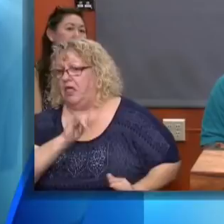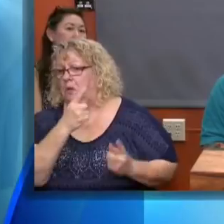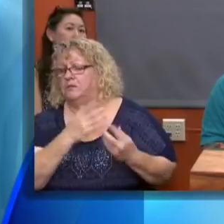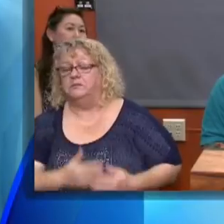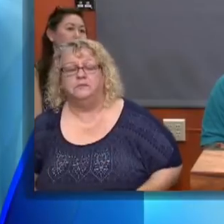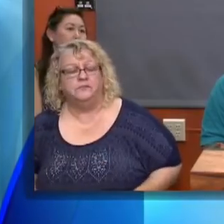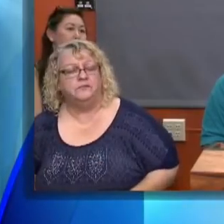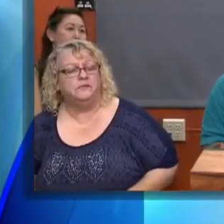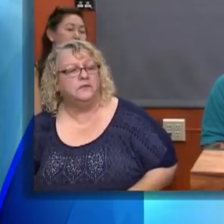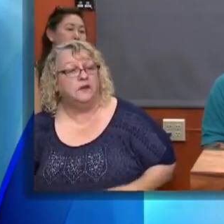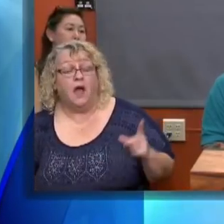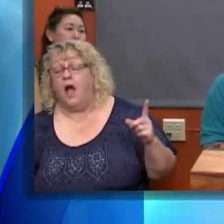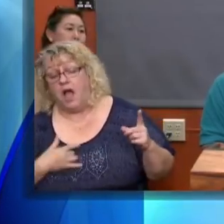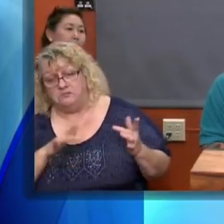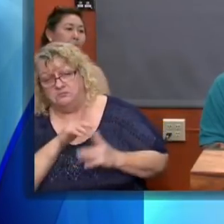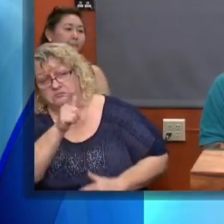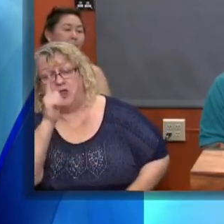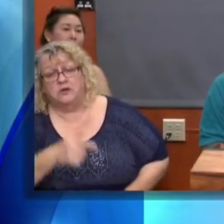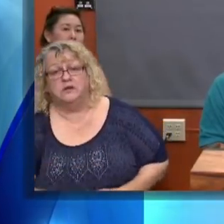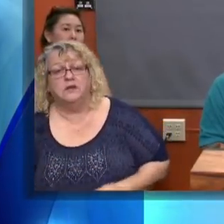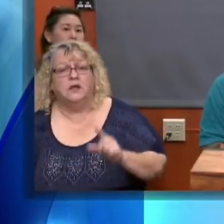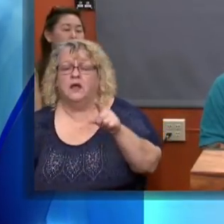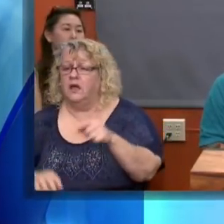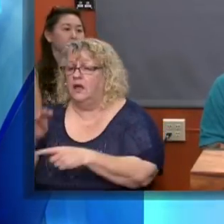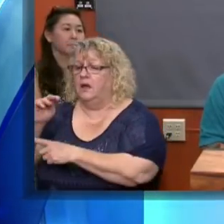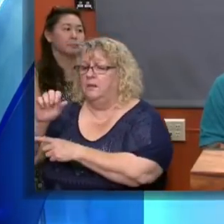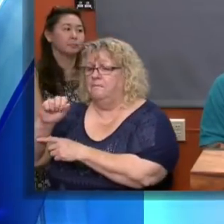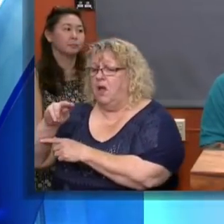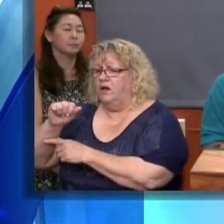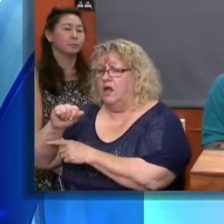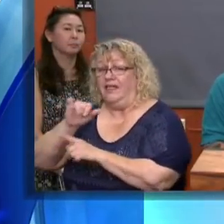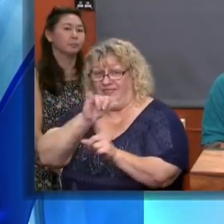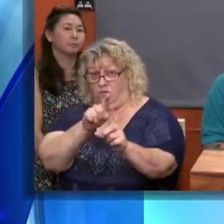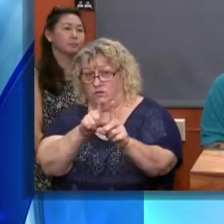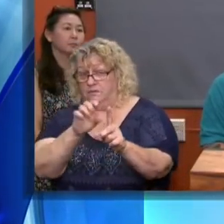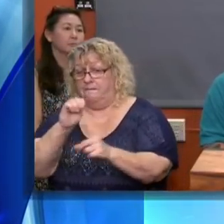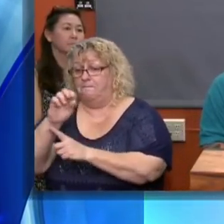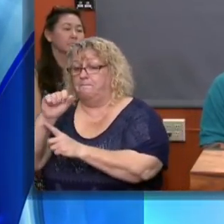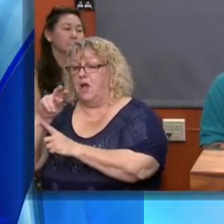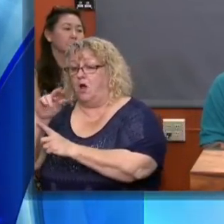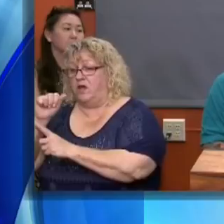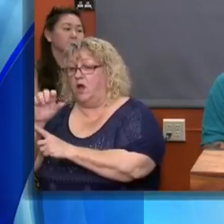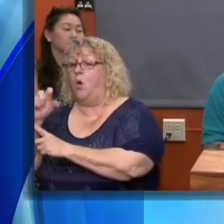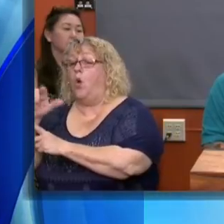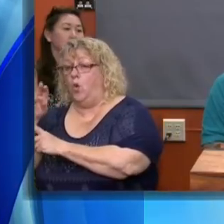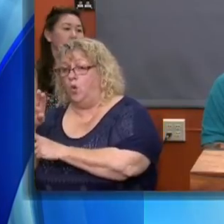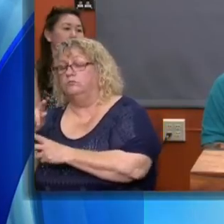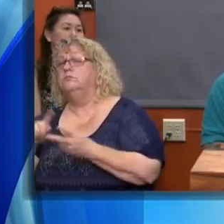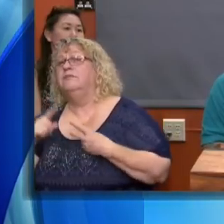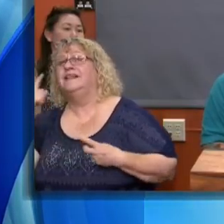THAT OR THE INDEMNITY OF THE WATER BEHIND THAT RESERVOIR. IN MIND. I CAN GET BACK TO YOU ON THAT.